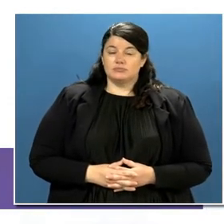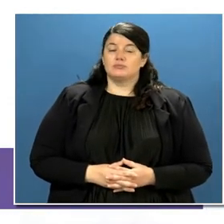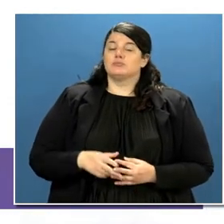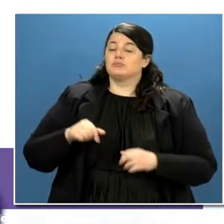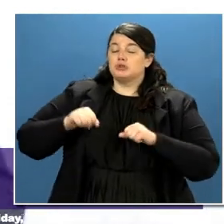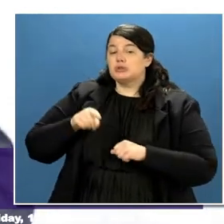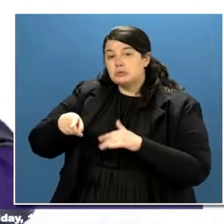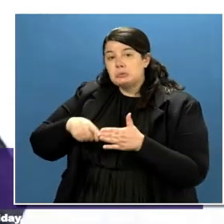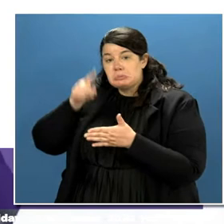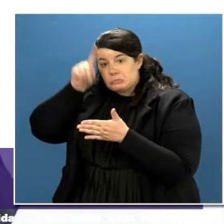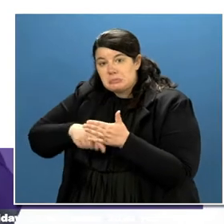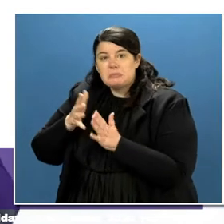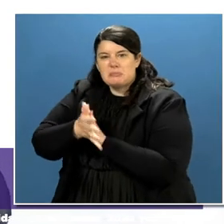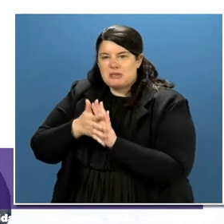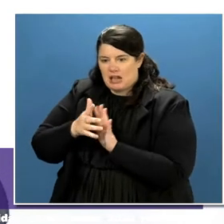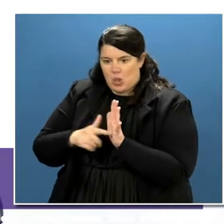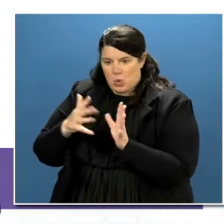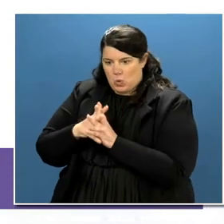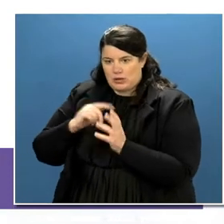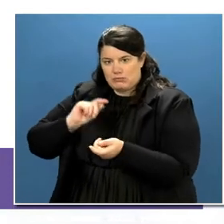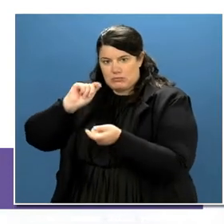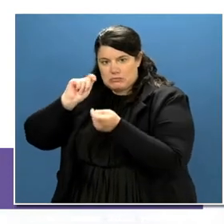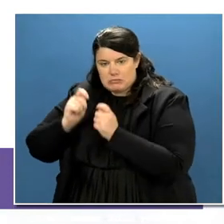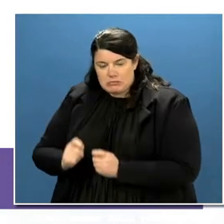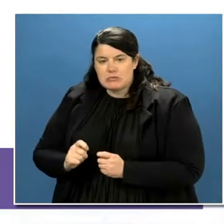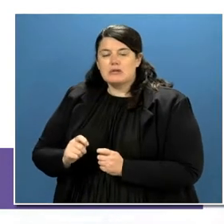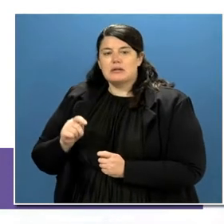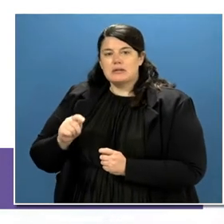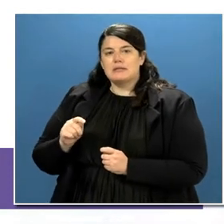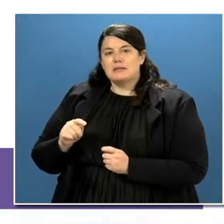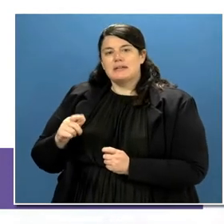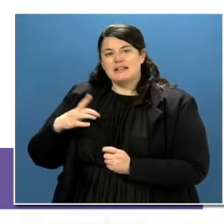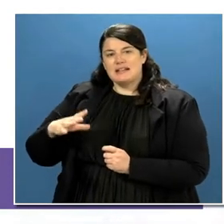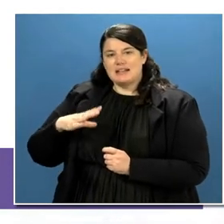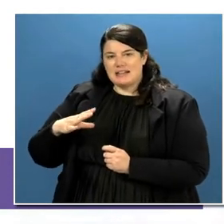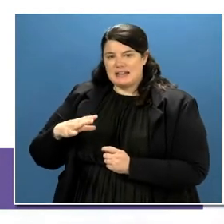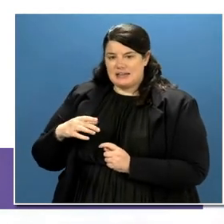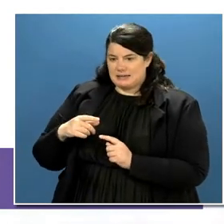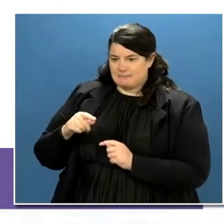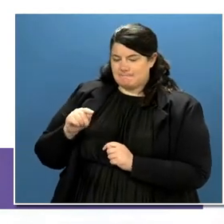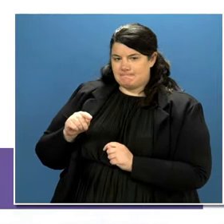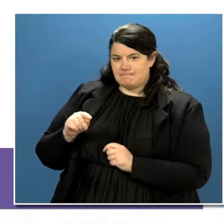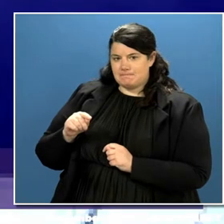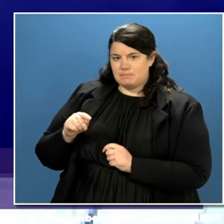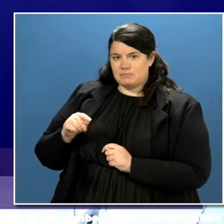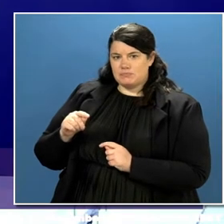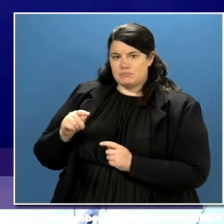penalties for certain behaviour will require conduct of a particular kind, not self-executing.